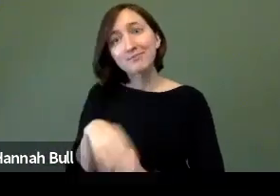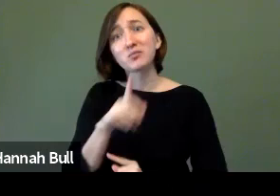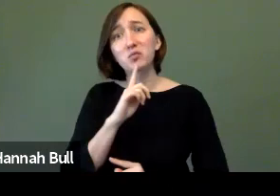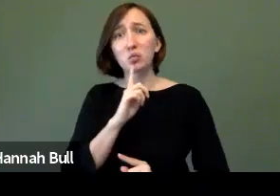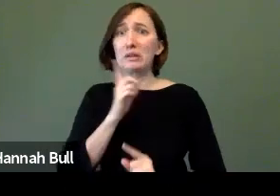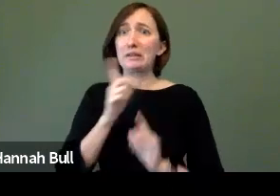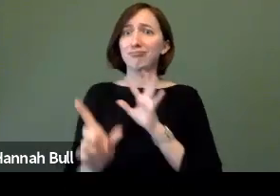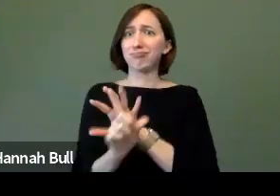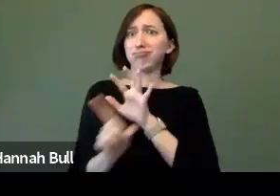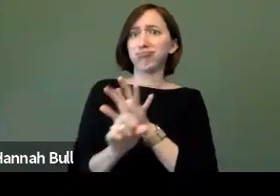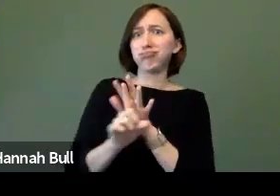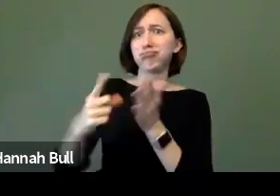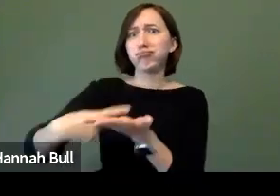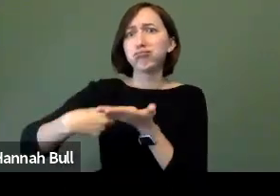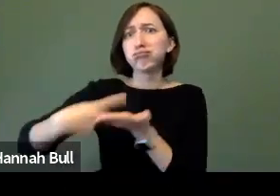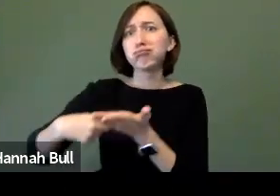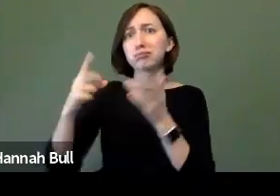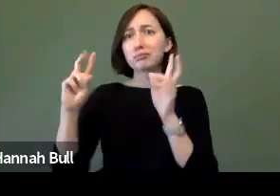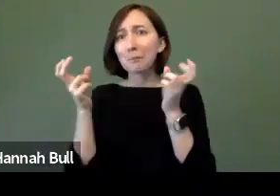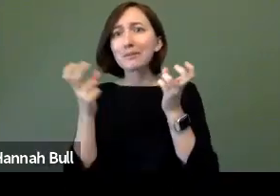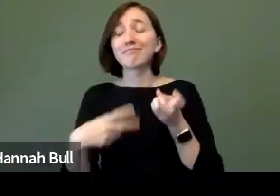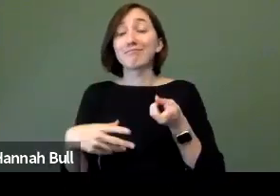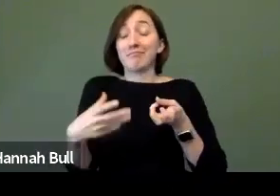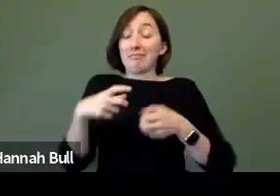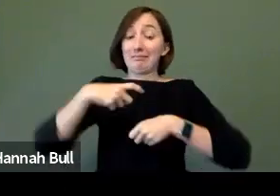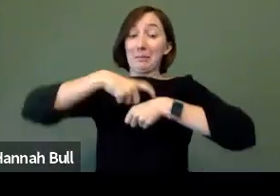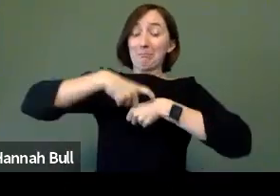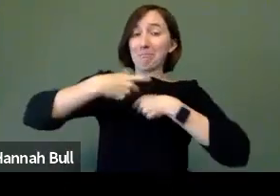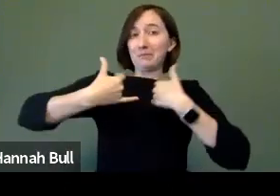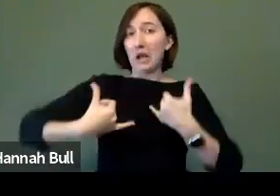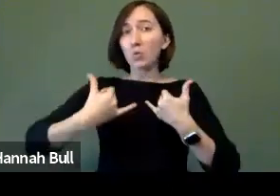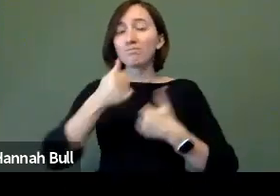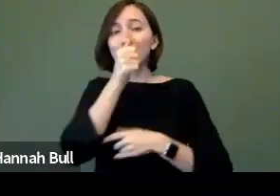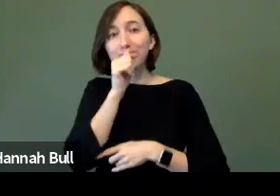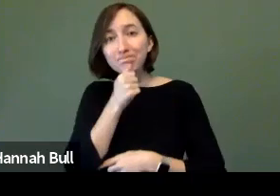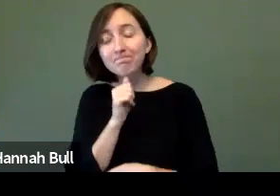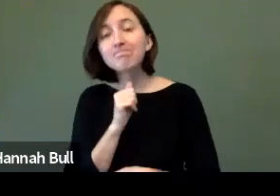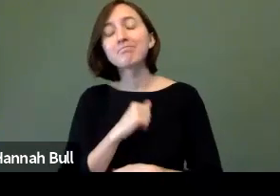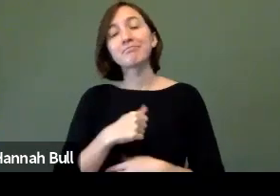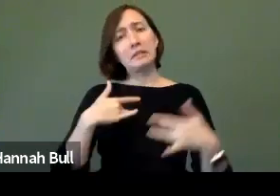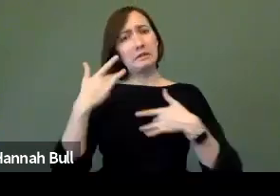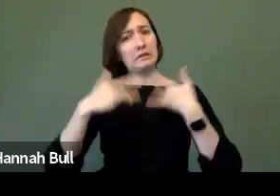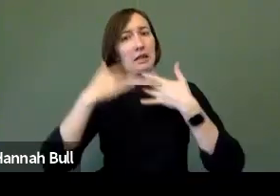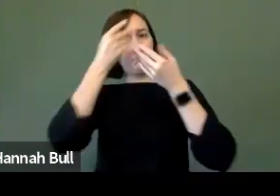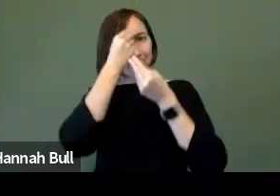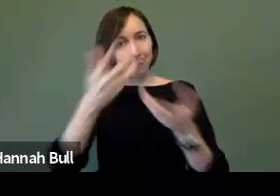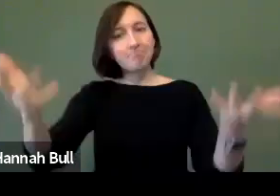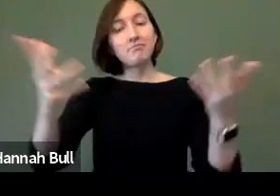We're very excited to be able to bring this information to you. I often say time is the most valuable thing we've got.